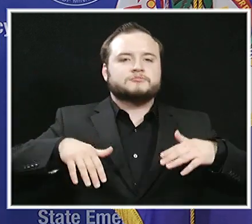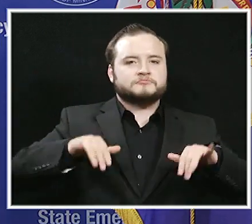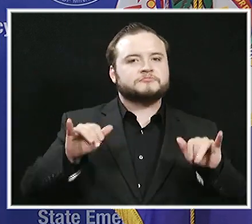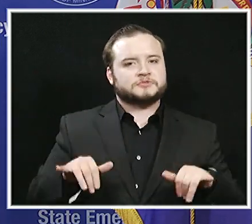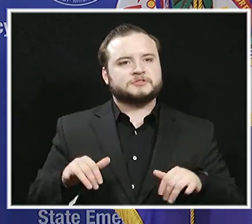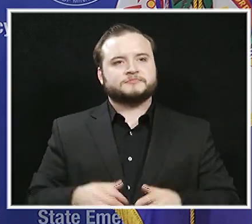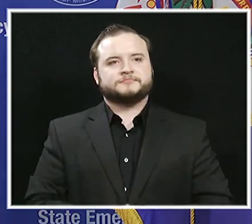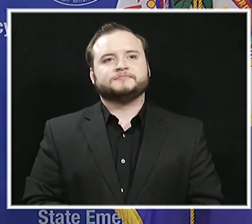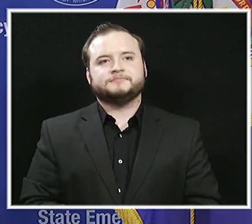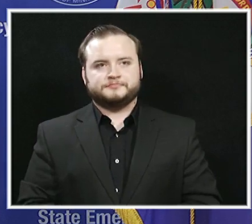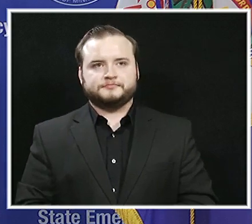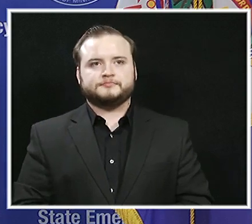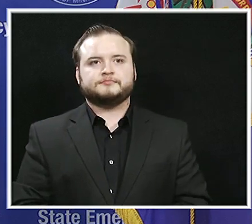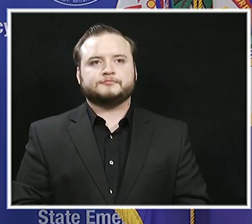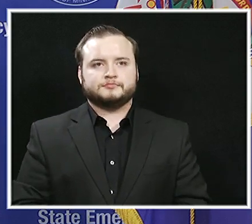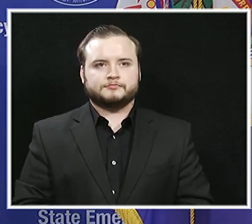People are moving around, and, again, I -- just so